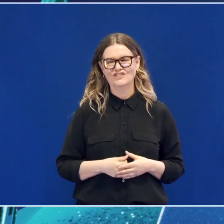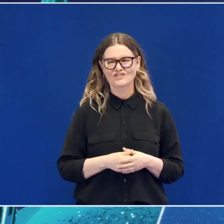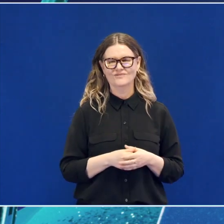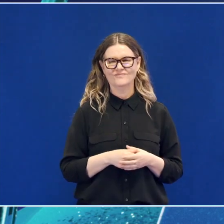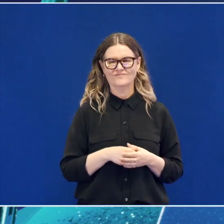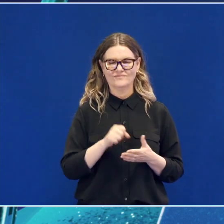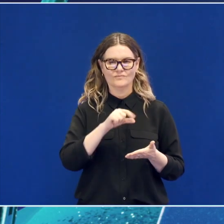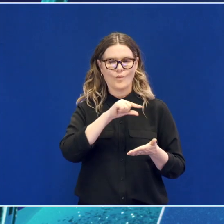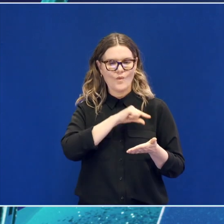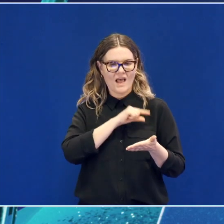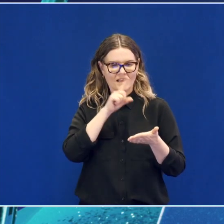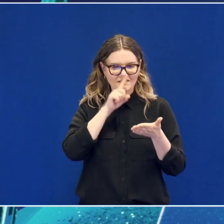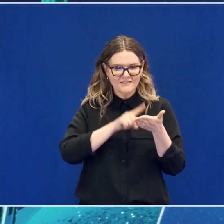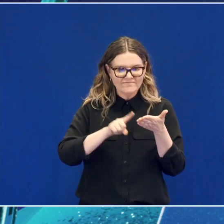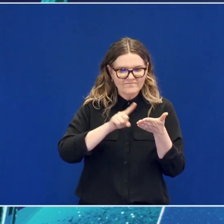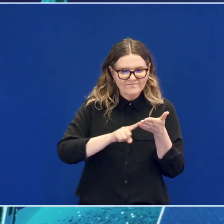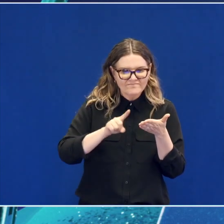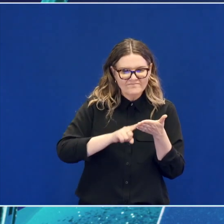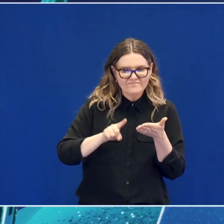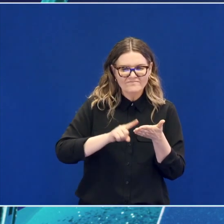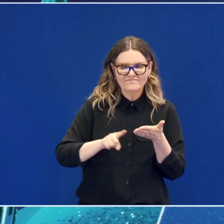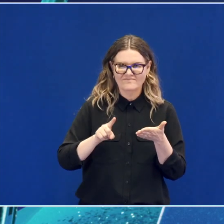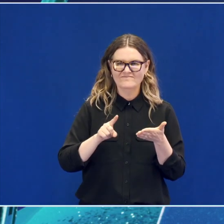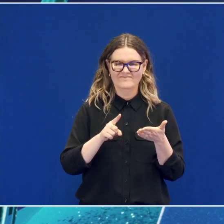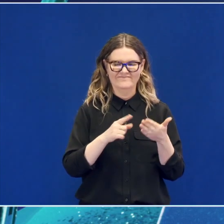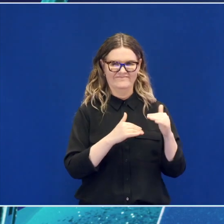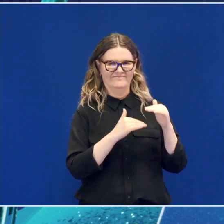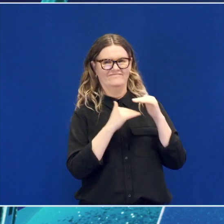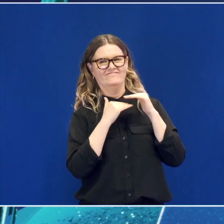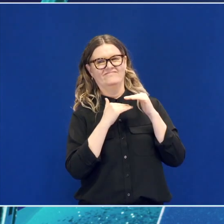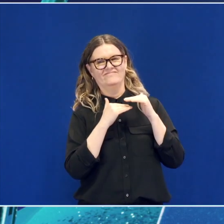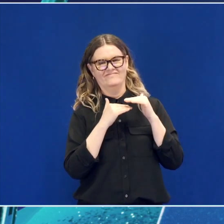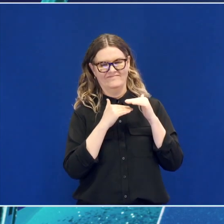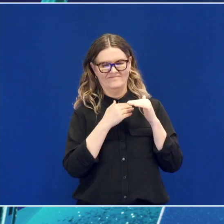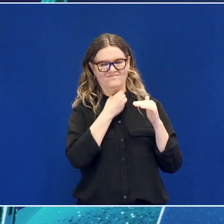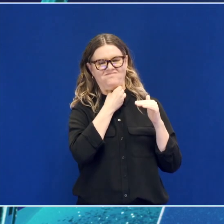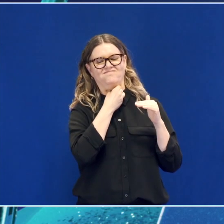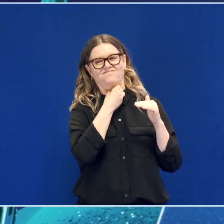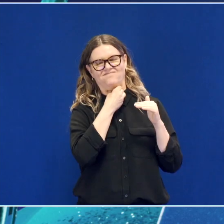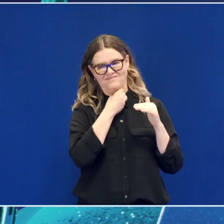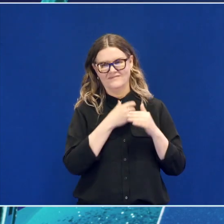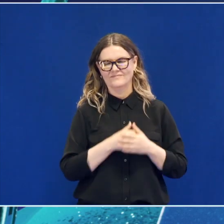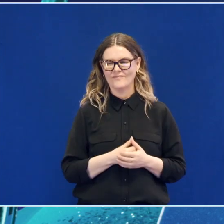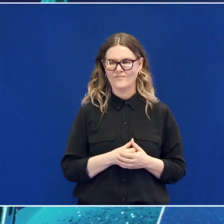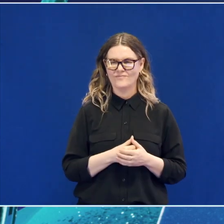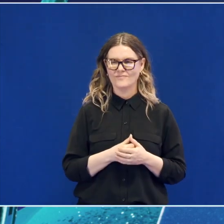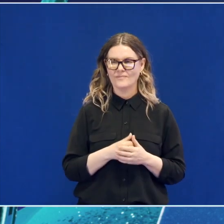People who do -- are doing code reviews, for example, are now the bottleneck that we have to deal with,